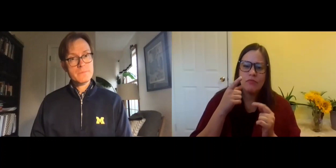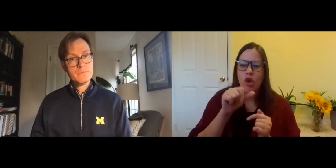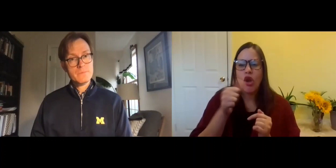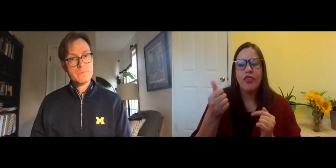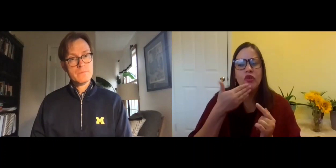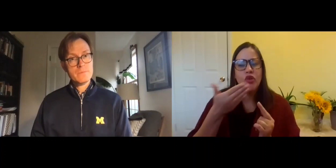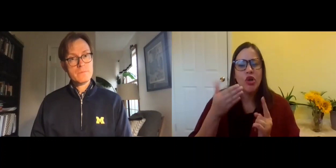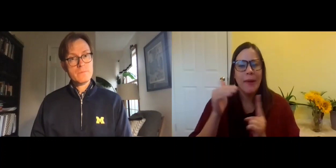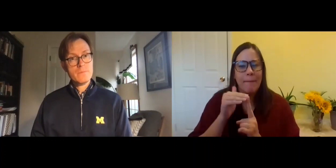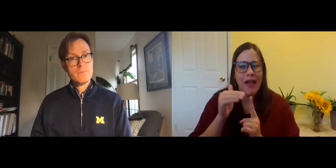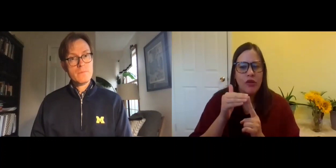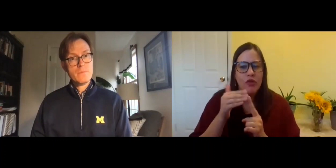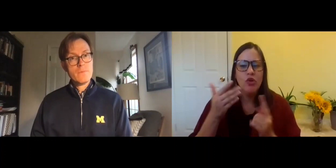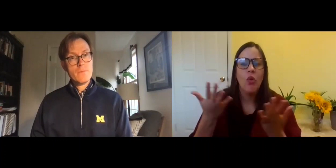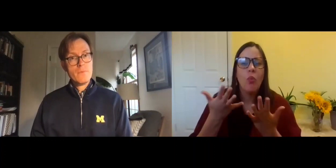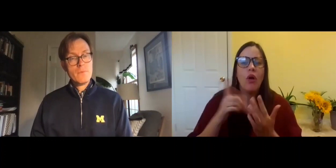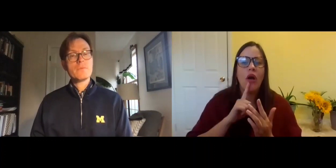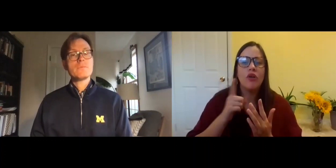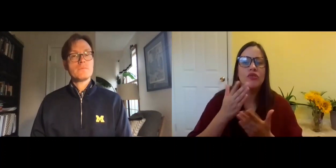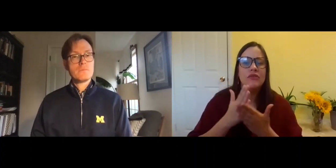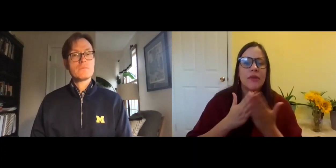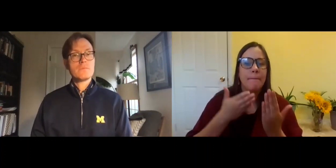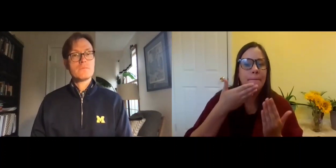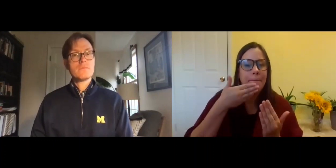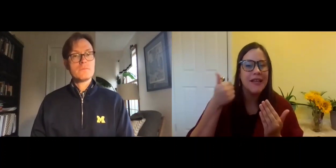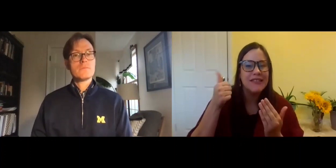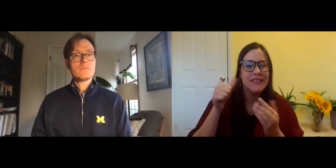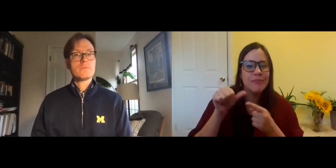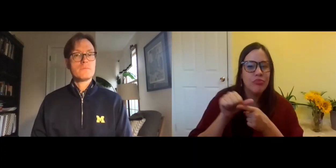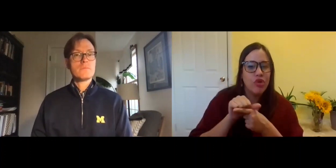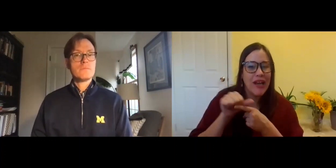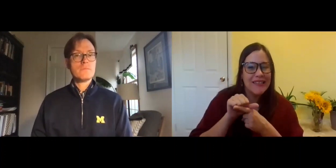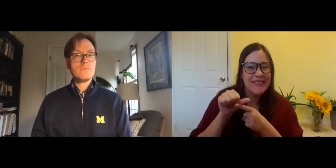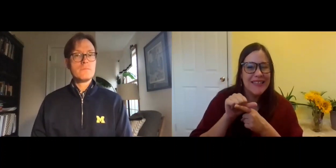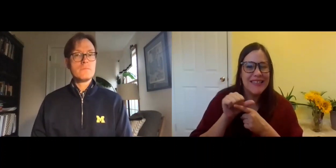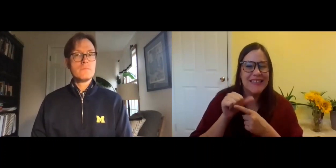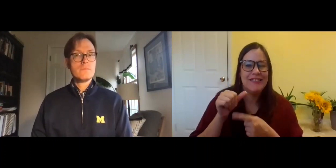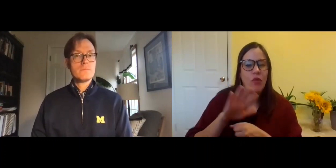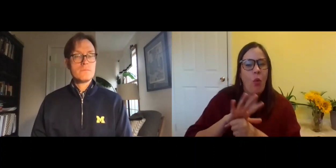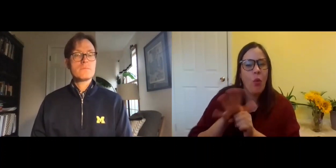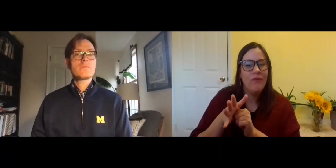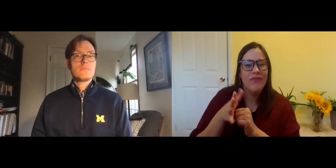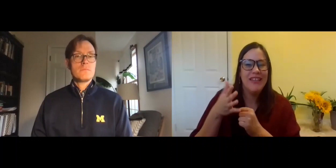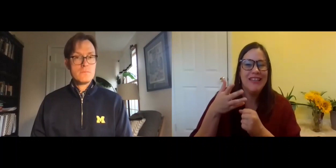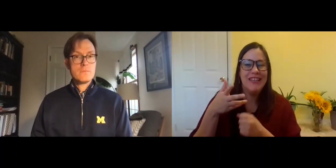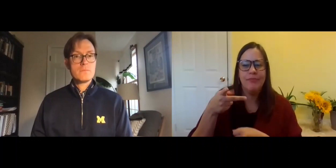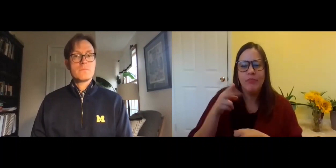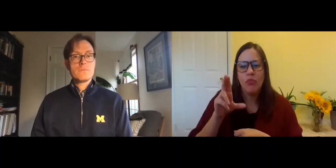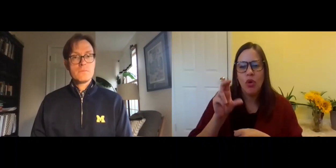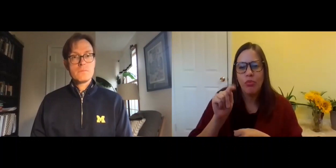Annie Urasky: I think another good reminder would be about what are some of the best practices